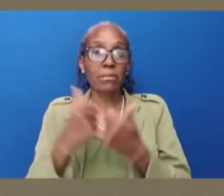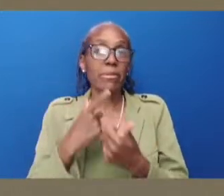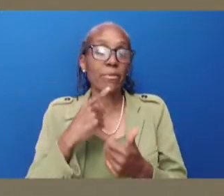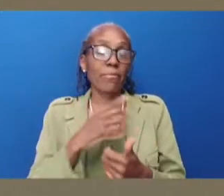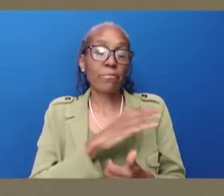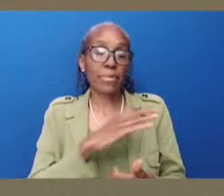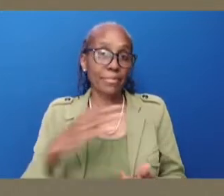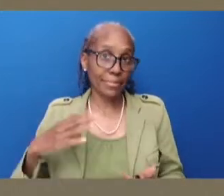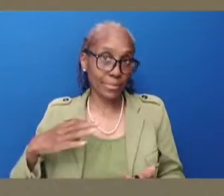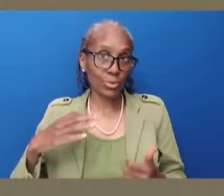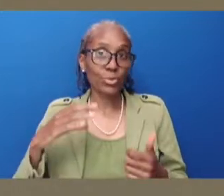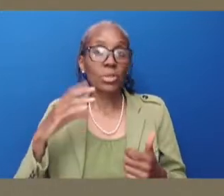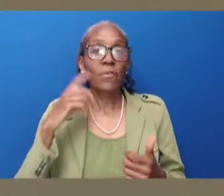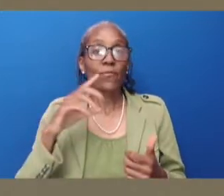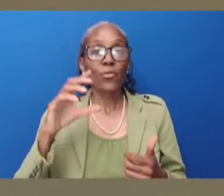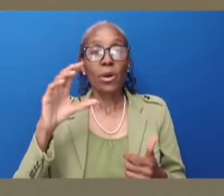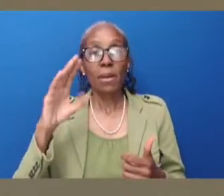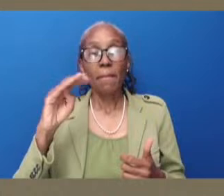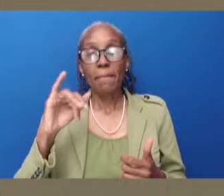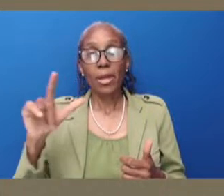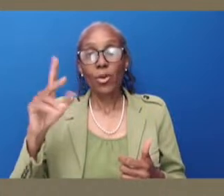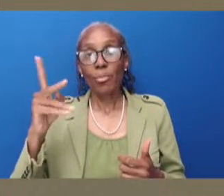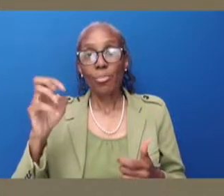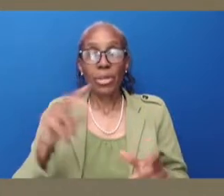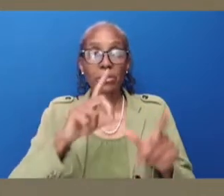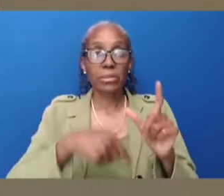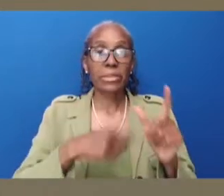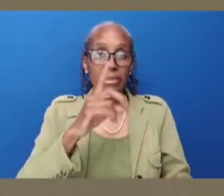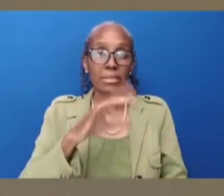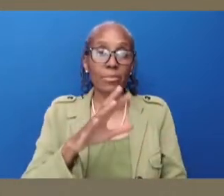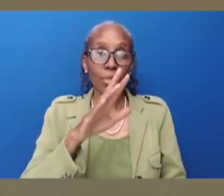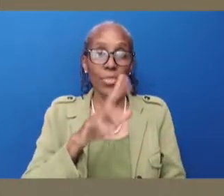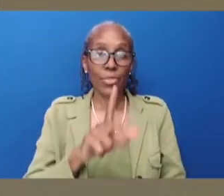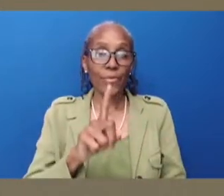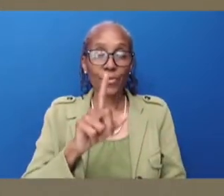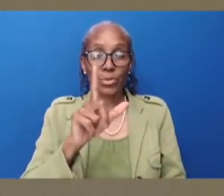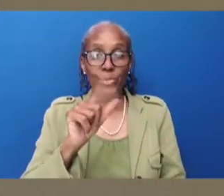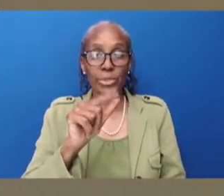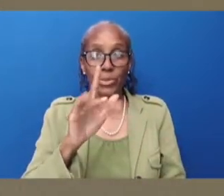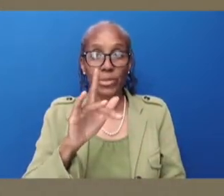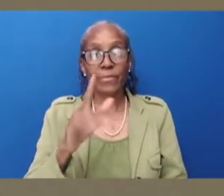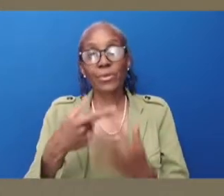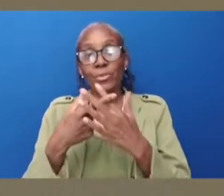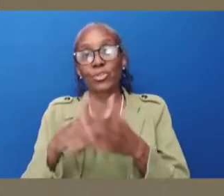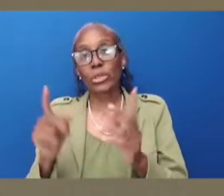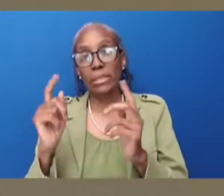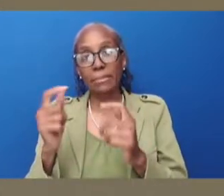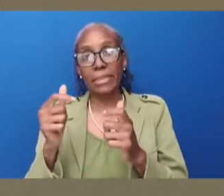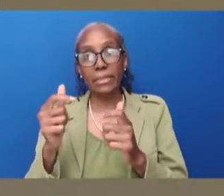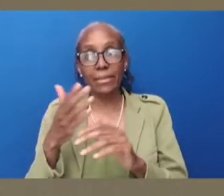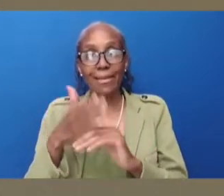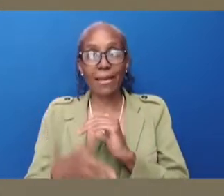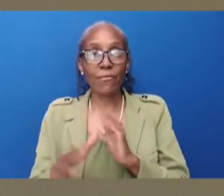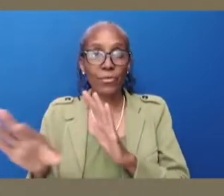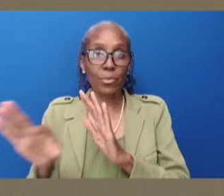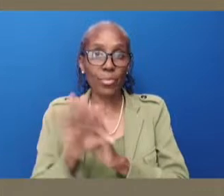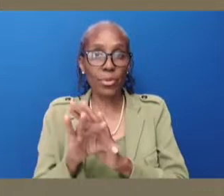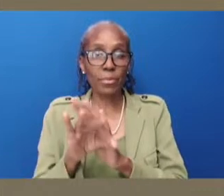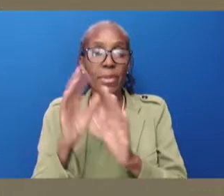STAFF TO THE MERCK JOINT AGENCY BOARD OF COMMISSIONERS TO FILL